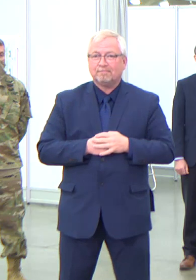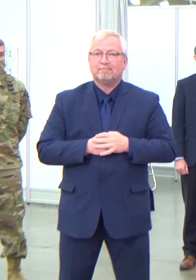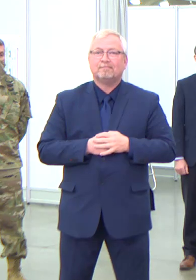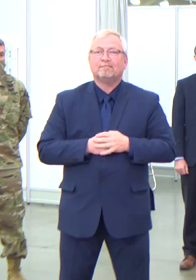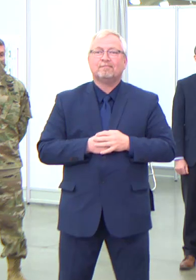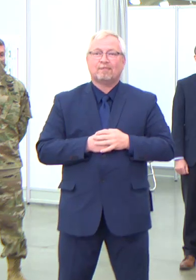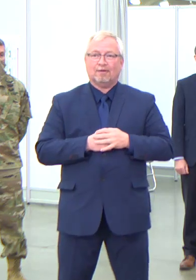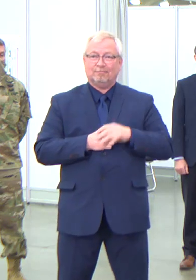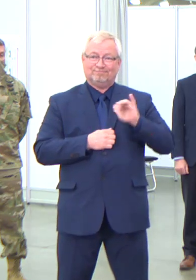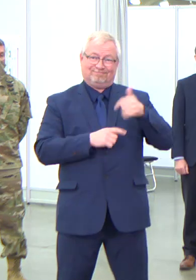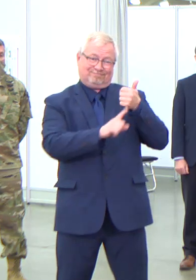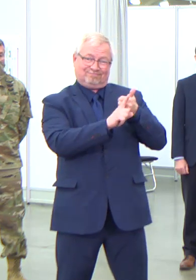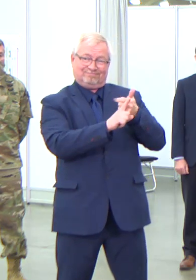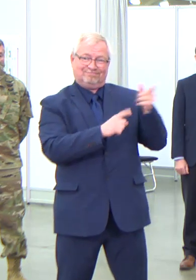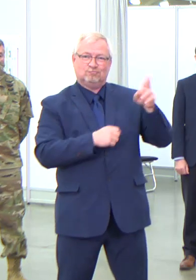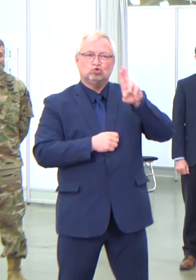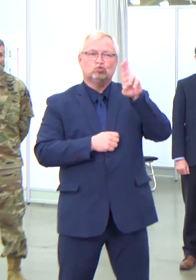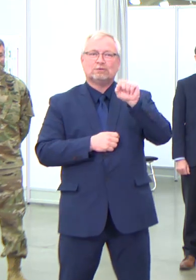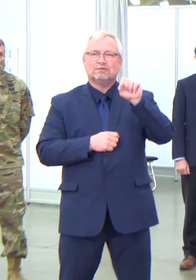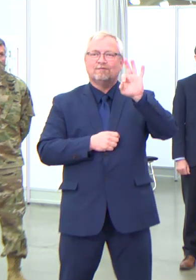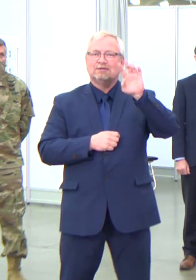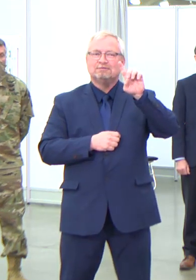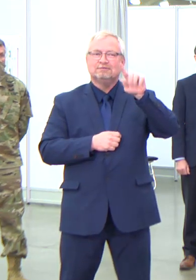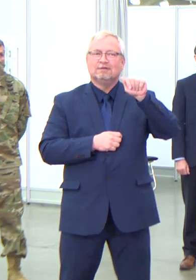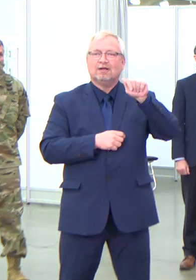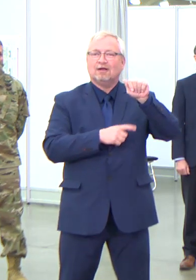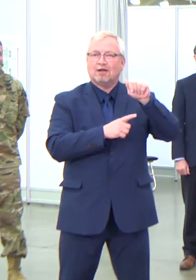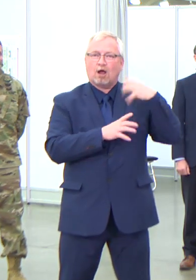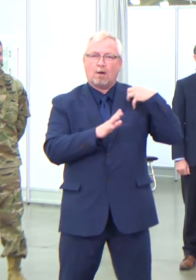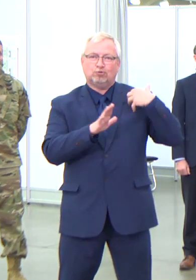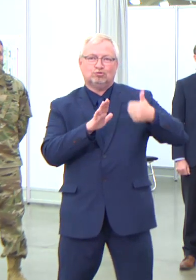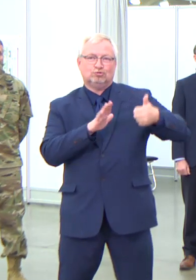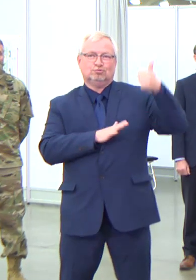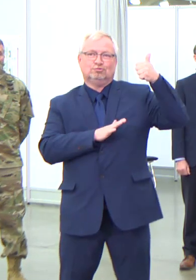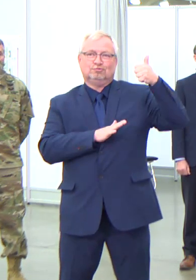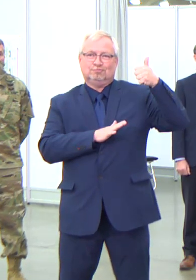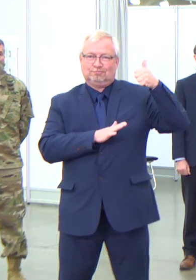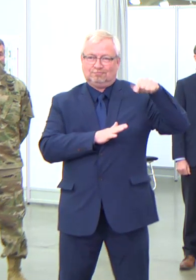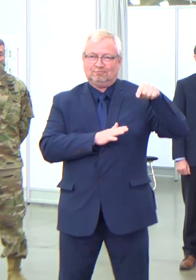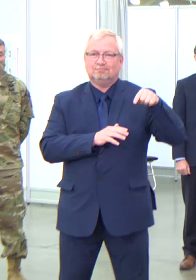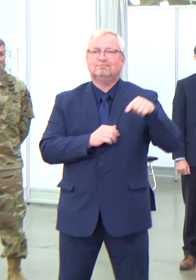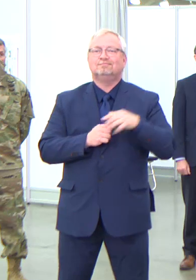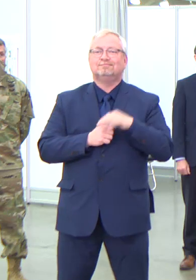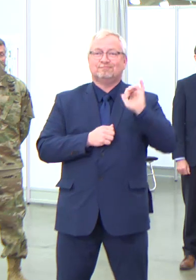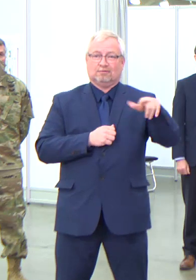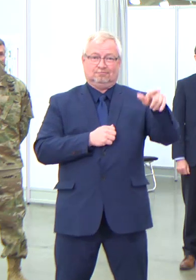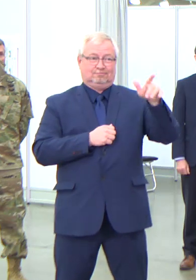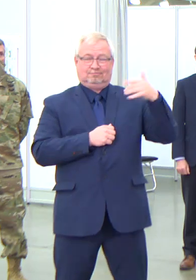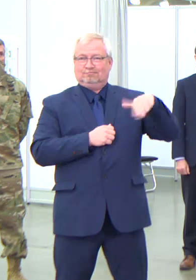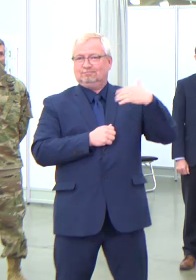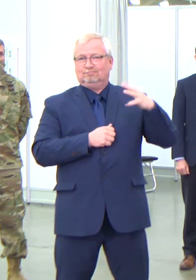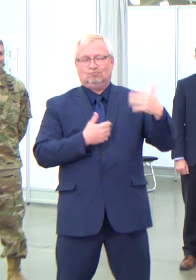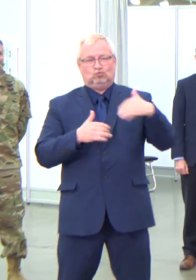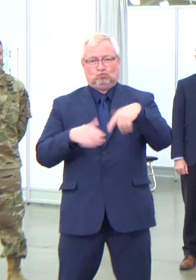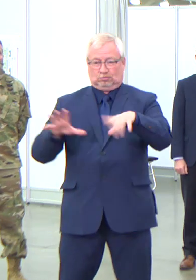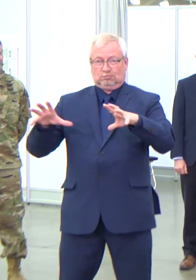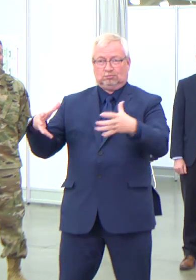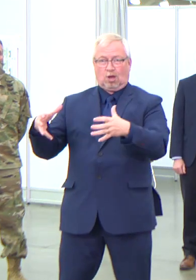who most recently served as the U.S. FDA commissioner. We have an incredible coronavirus team that is made up of some